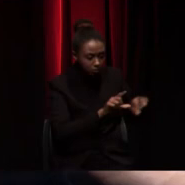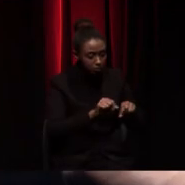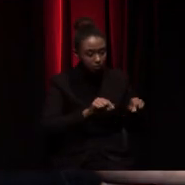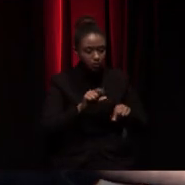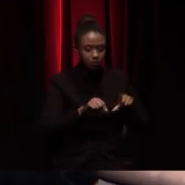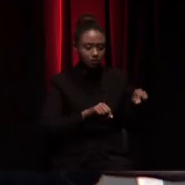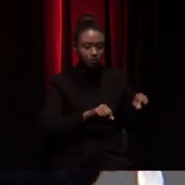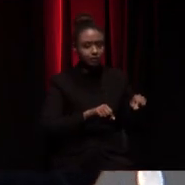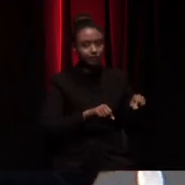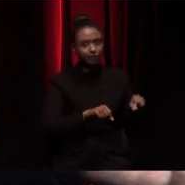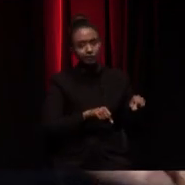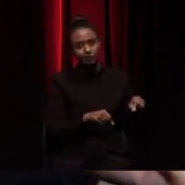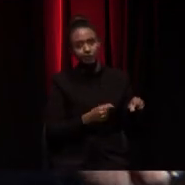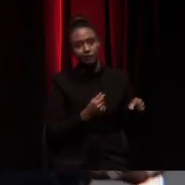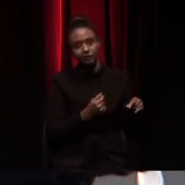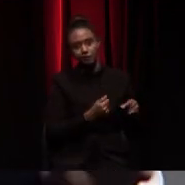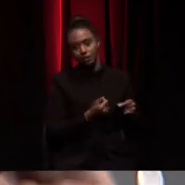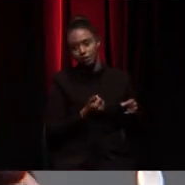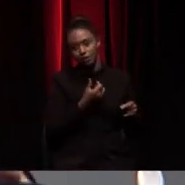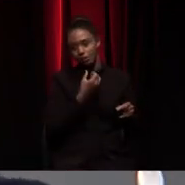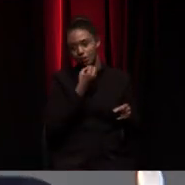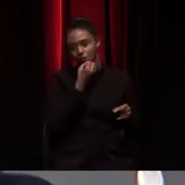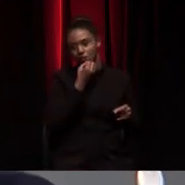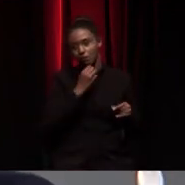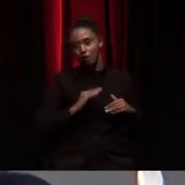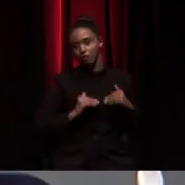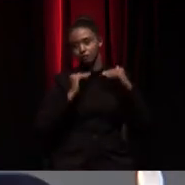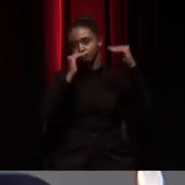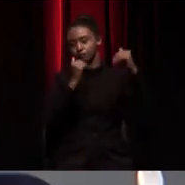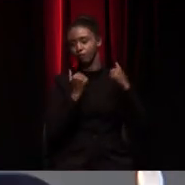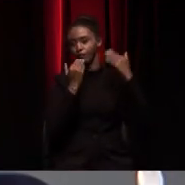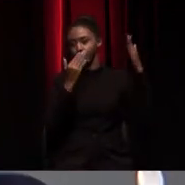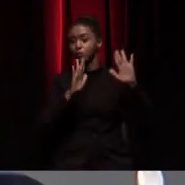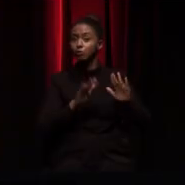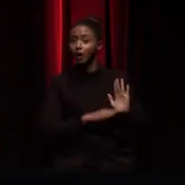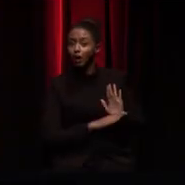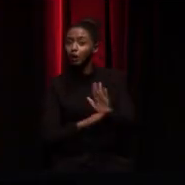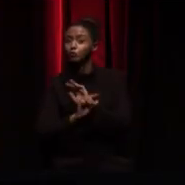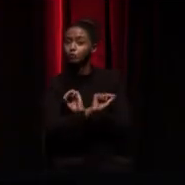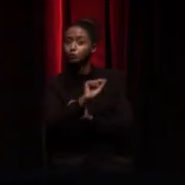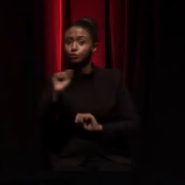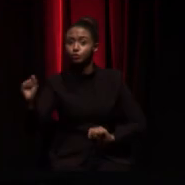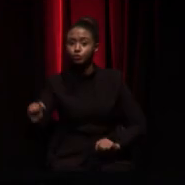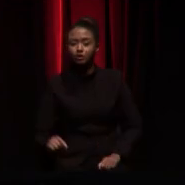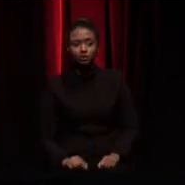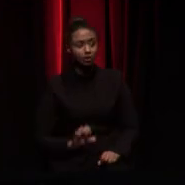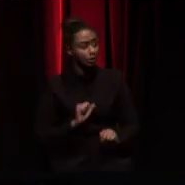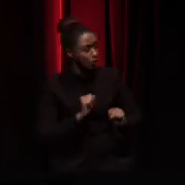but are an integral part of people’s life. I’m going to tell you of a case. -Please.